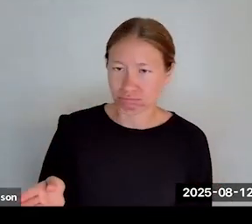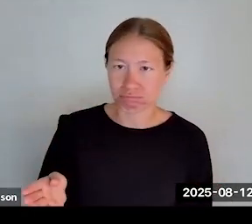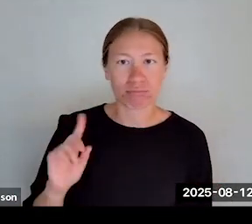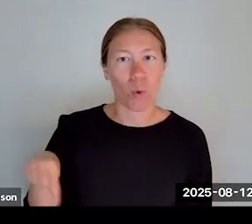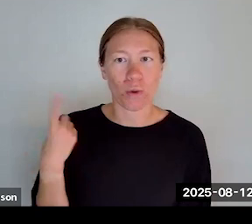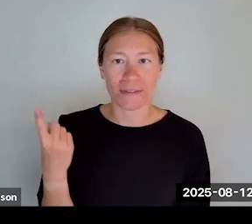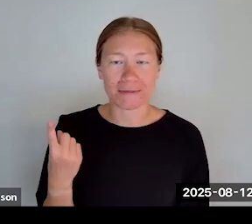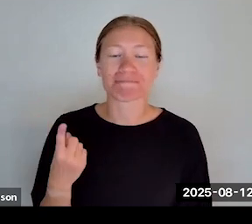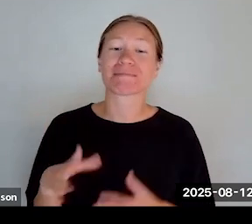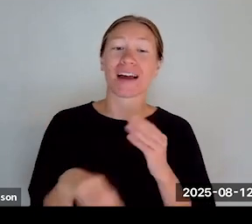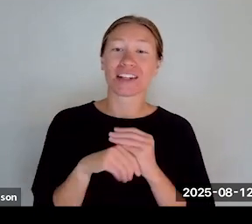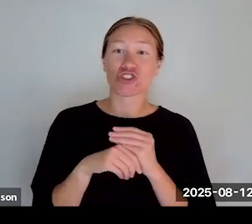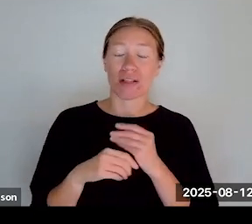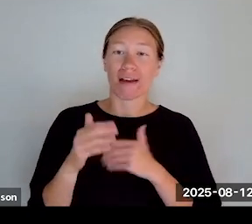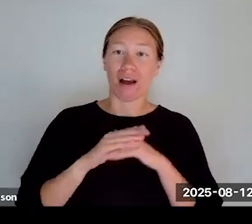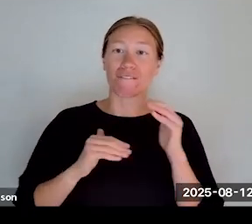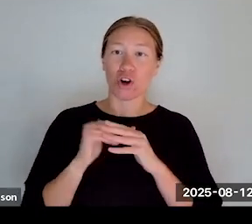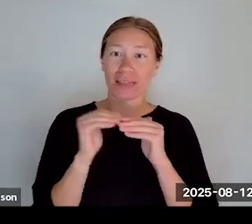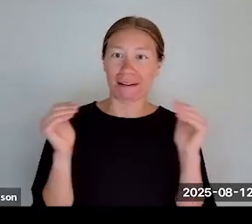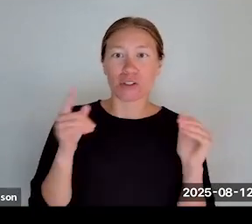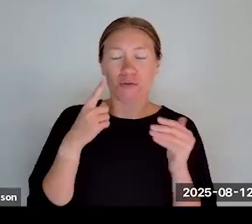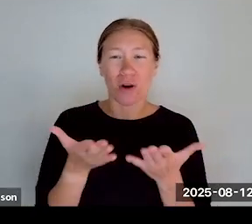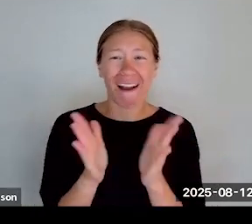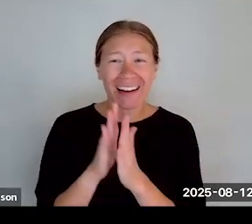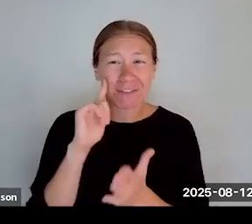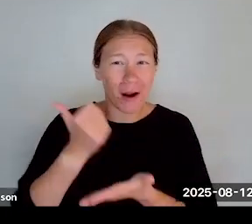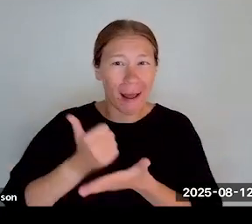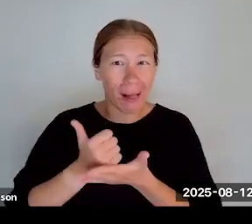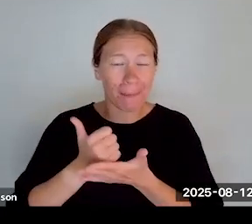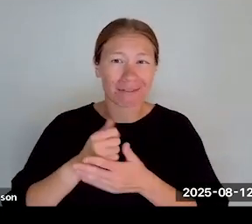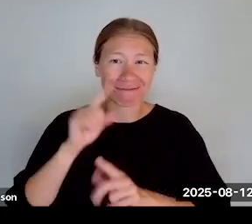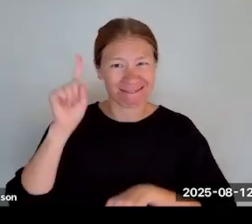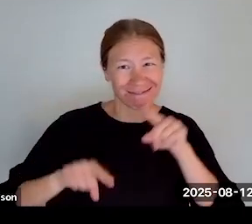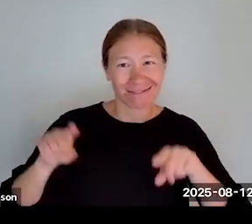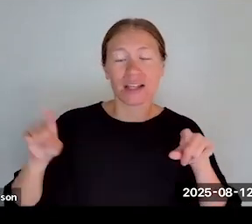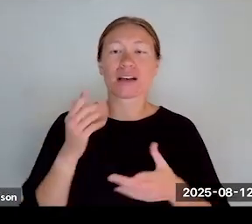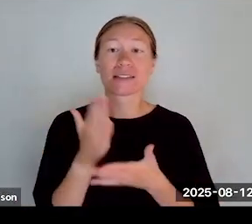with asking for help can differ. Some individuals are comfortable directly voicing their needs,